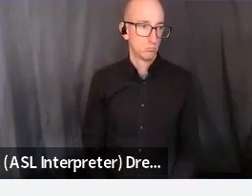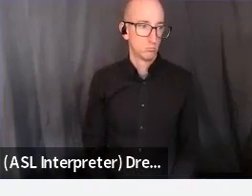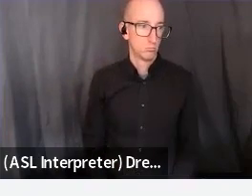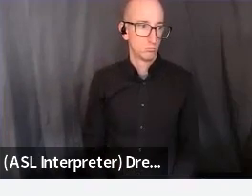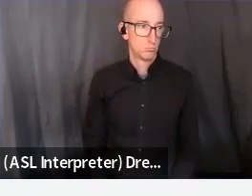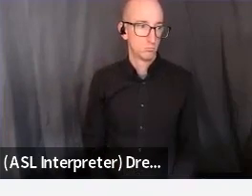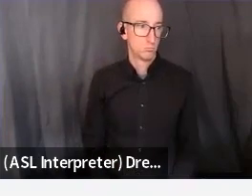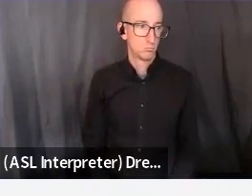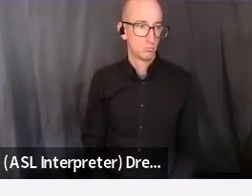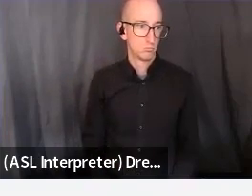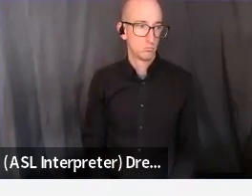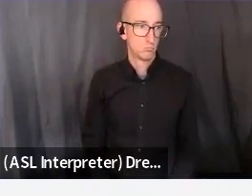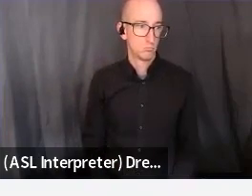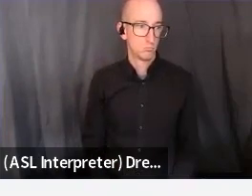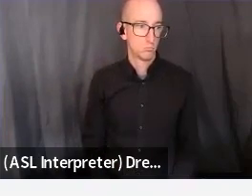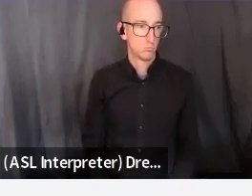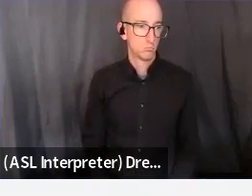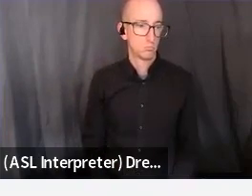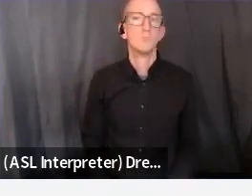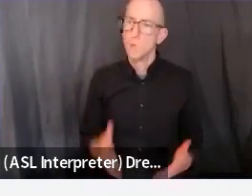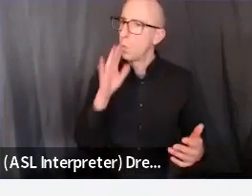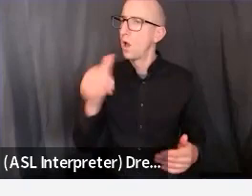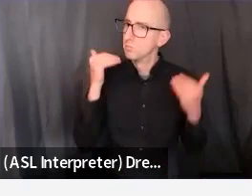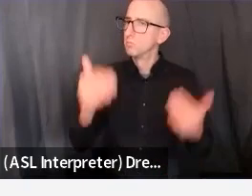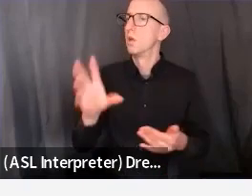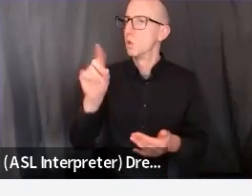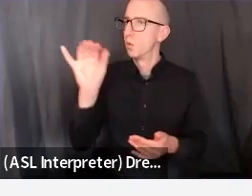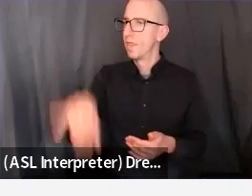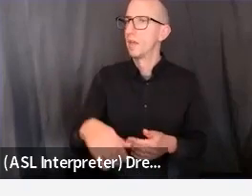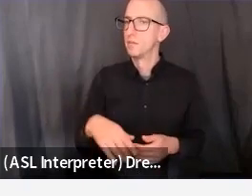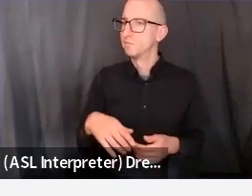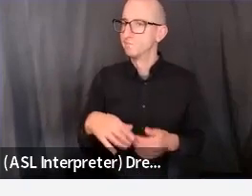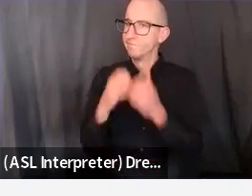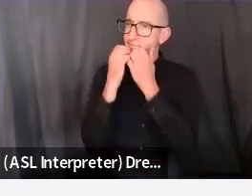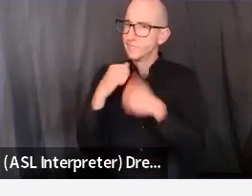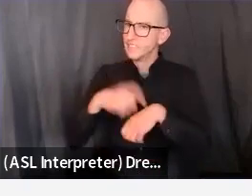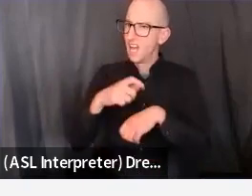Initiative newsletter, so I encourage everyone to sign up. I'll make a plug again at the end